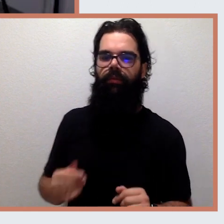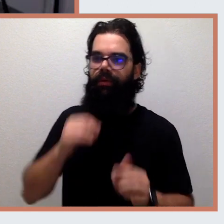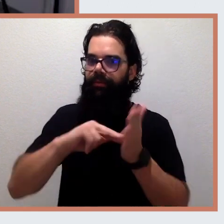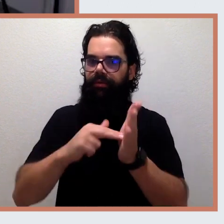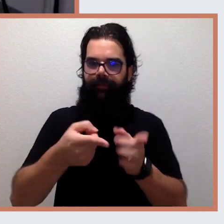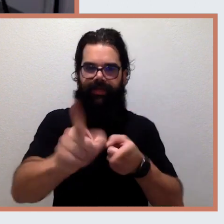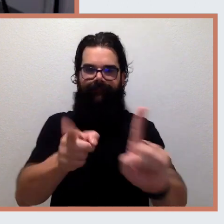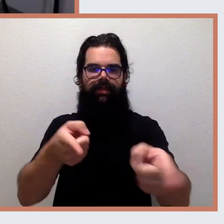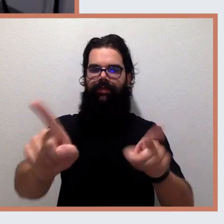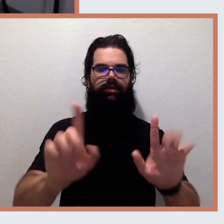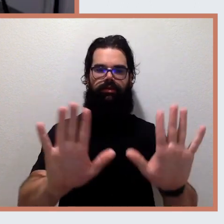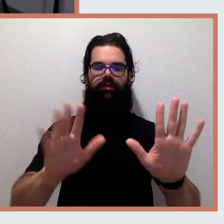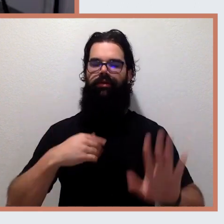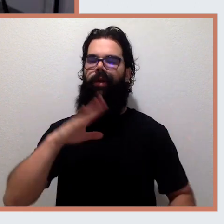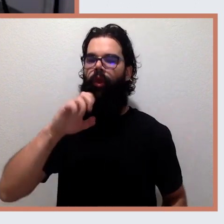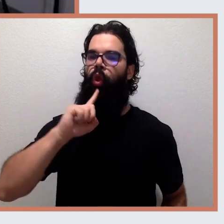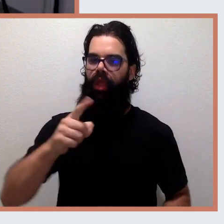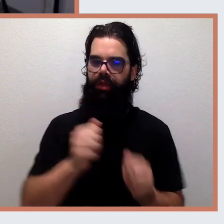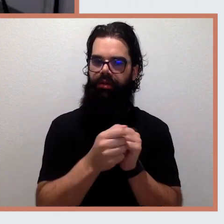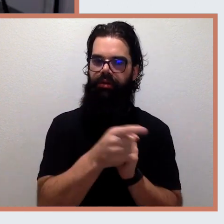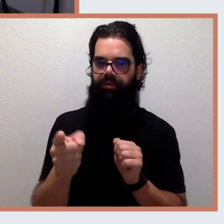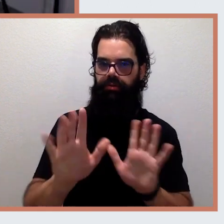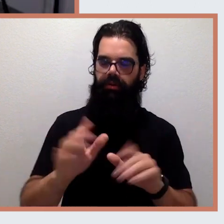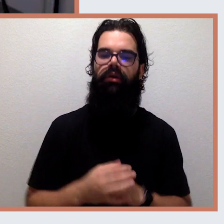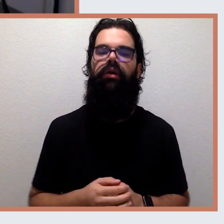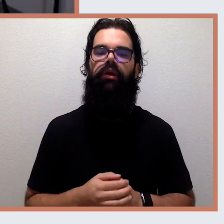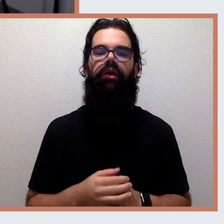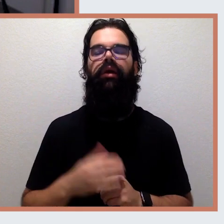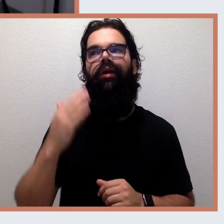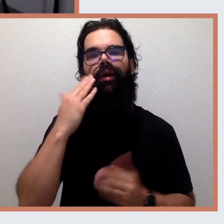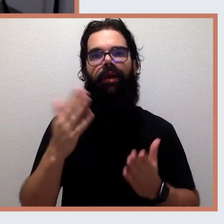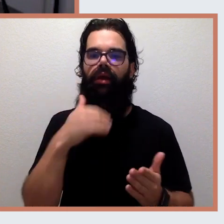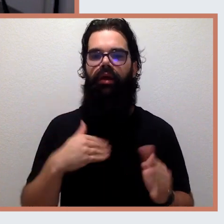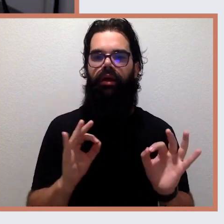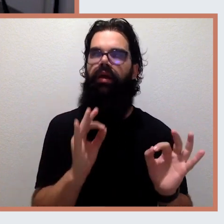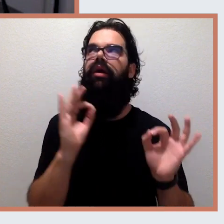from a business standpoint, now, when I say this, I don't mean to offend anybody. I'm just going to be real.